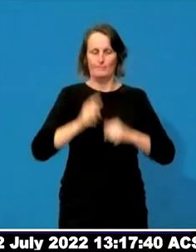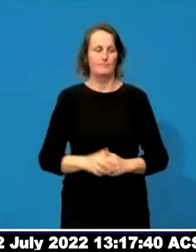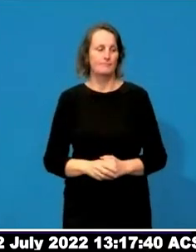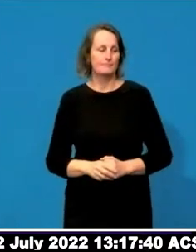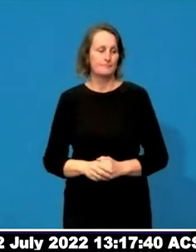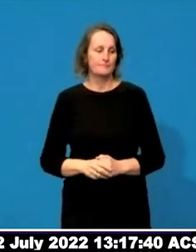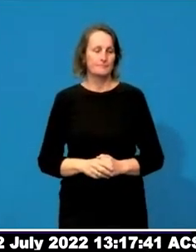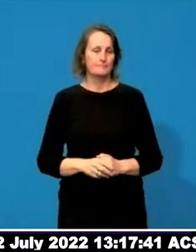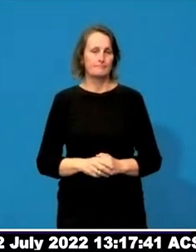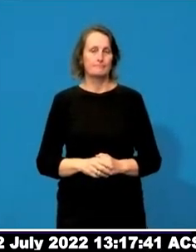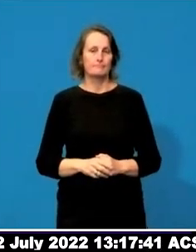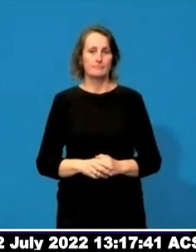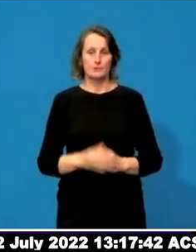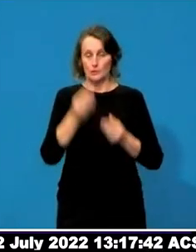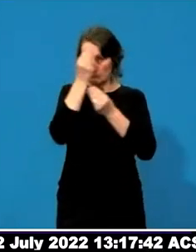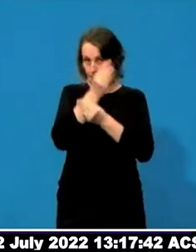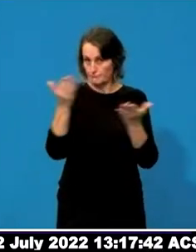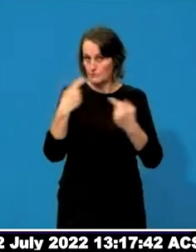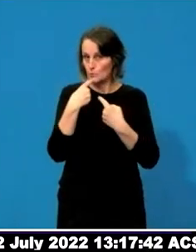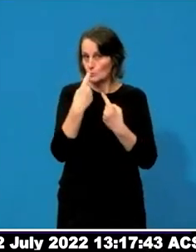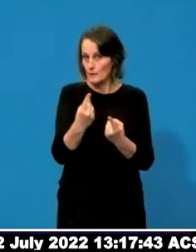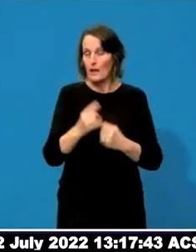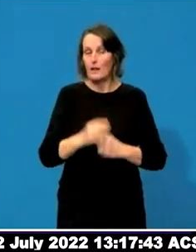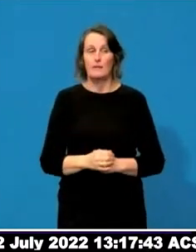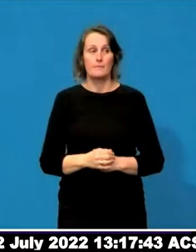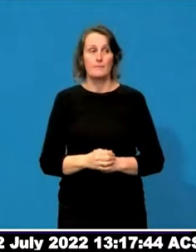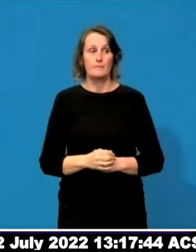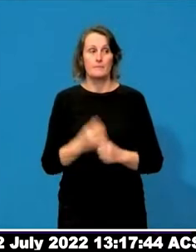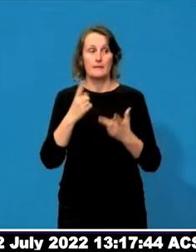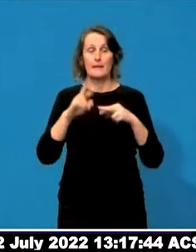Just to remind the wider audience - and if the operator could please show the map -